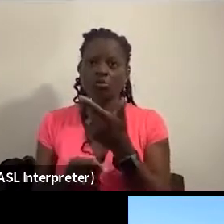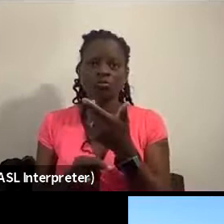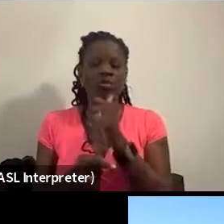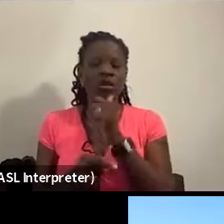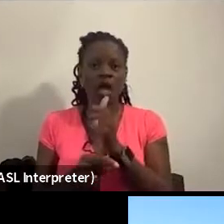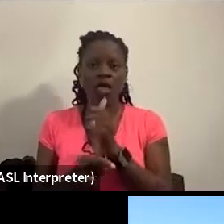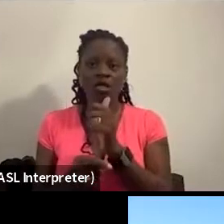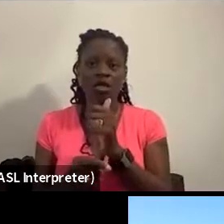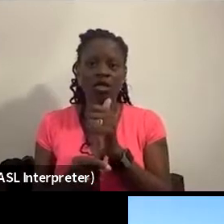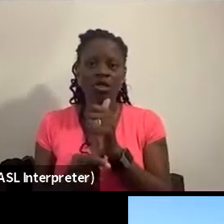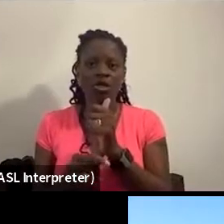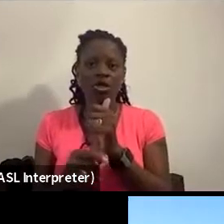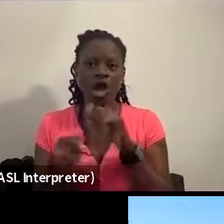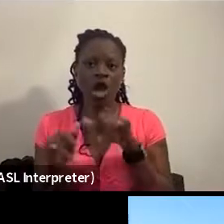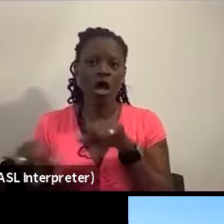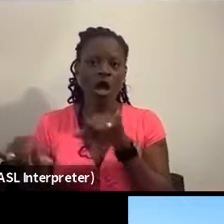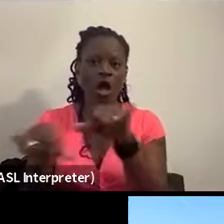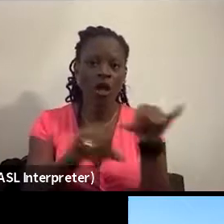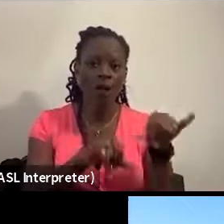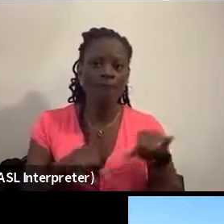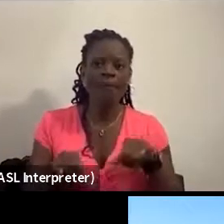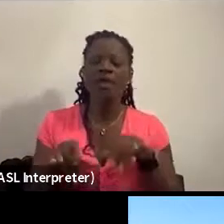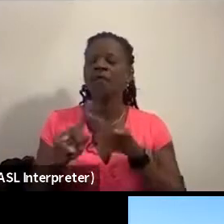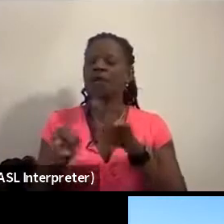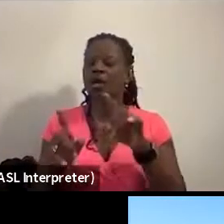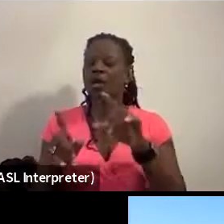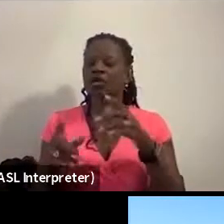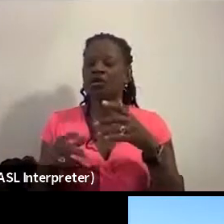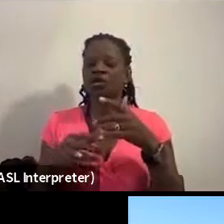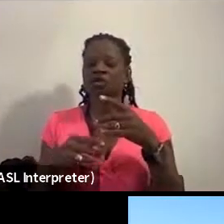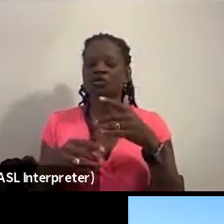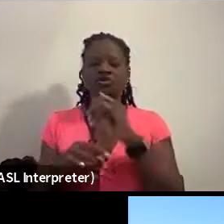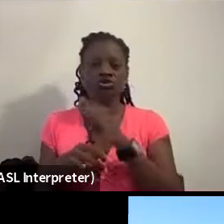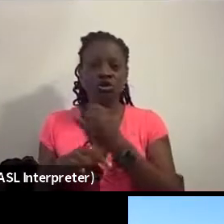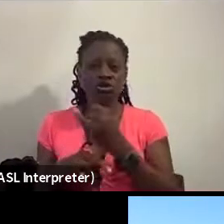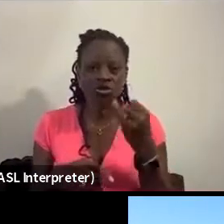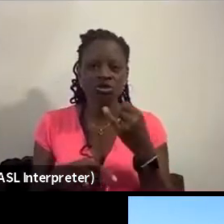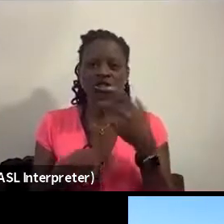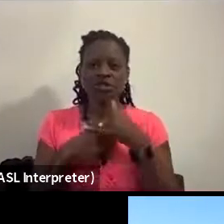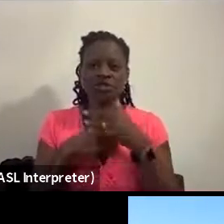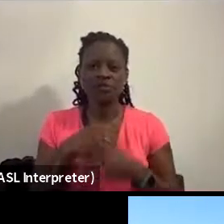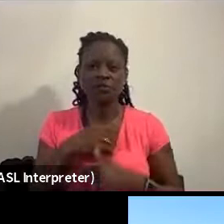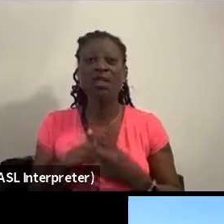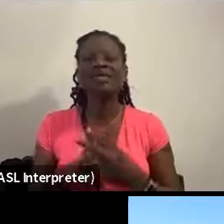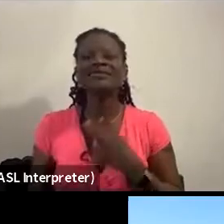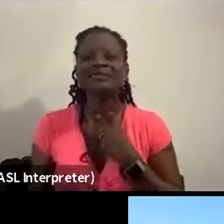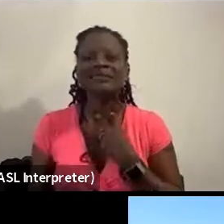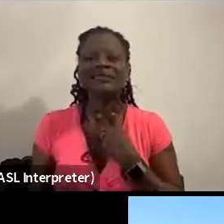least this blood clot side effect is something to look out for. And I appreciate that.